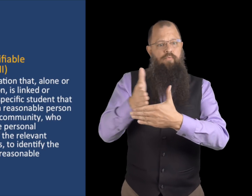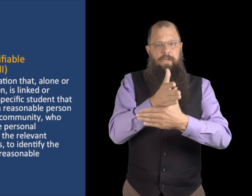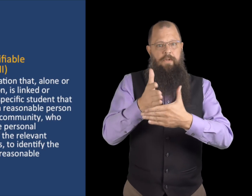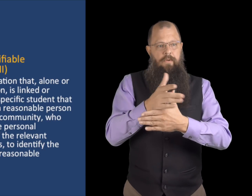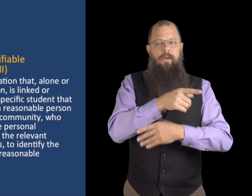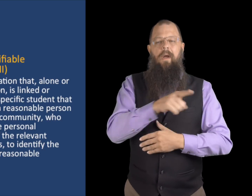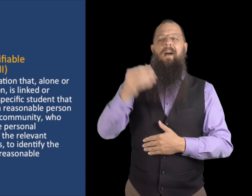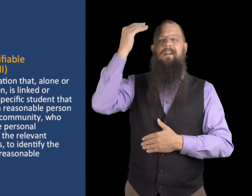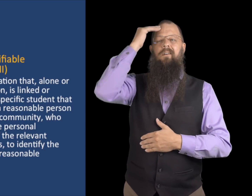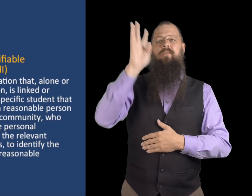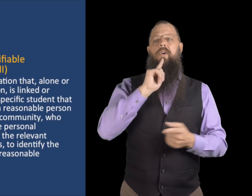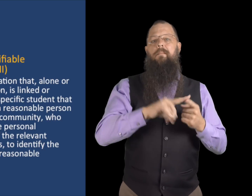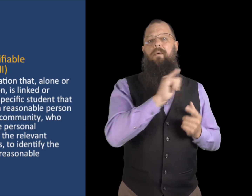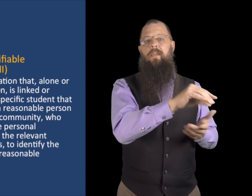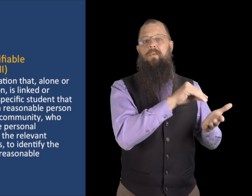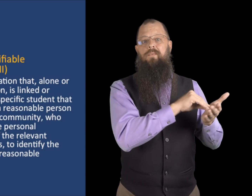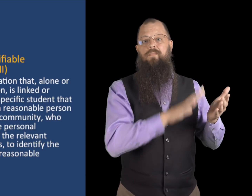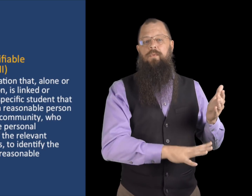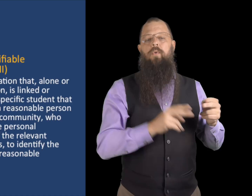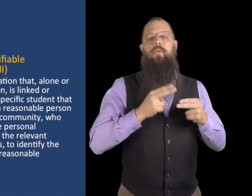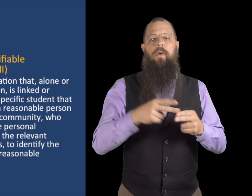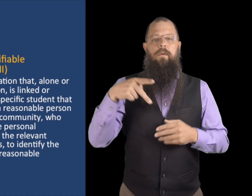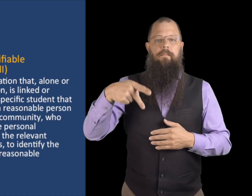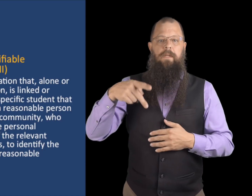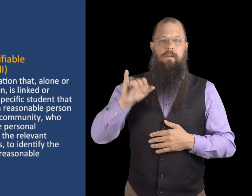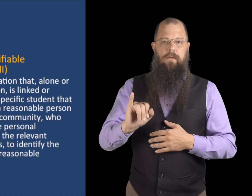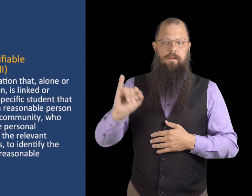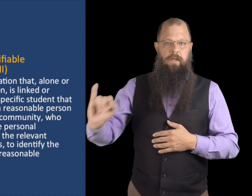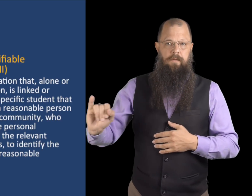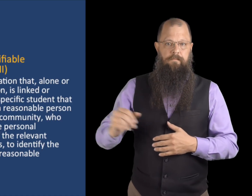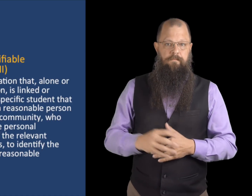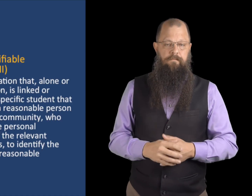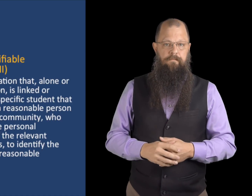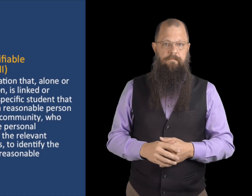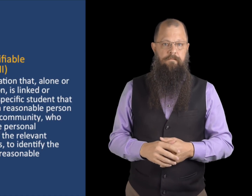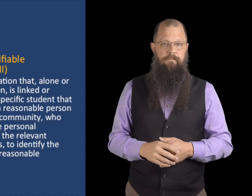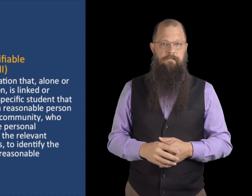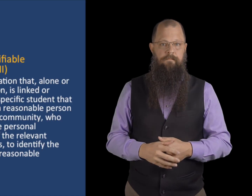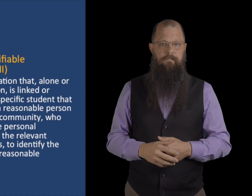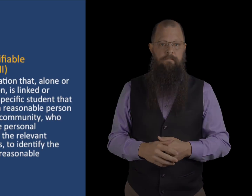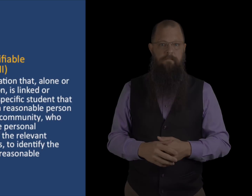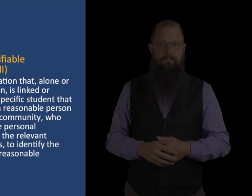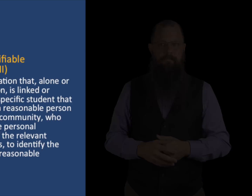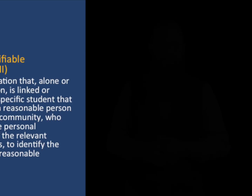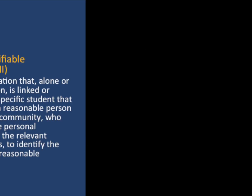information, that when shared another person is able to identify them easily. That is referred to as PII.